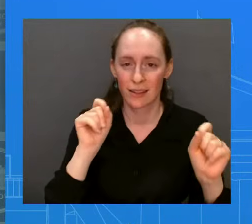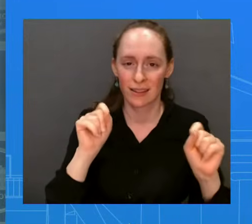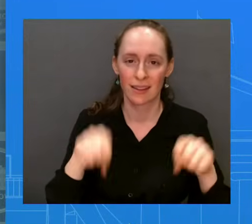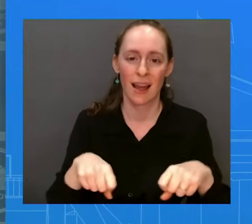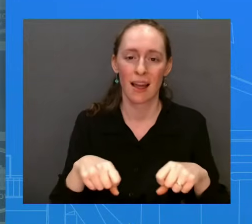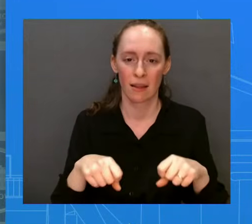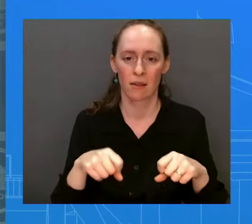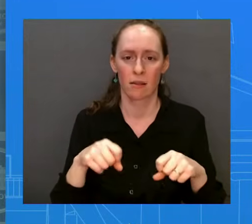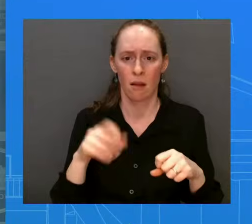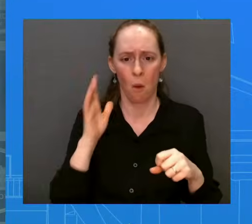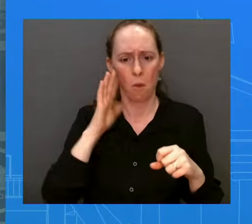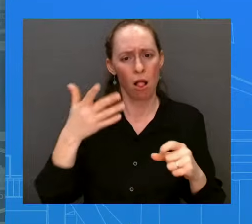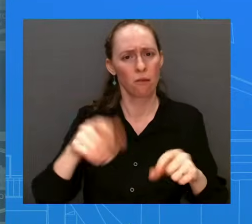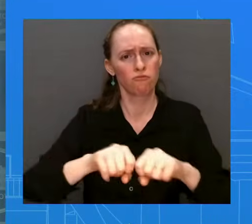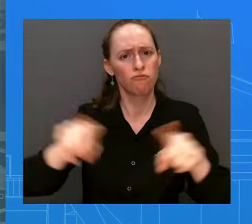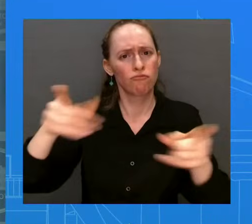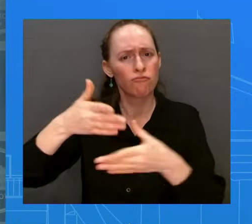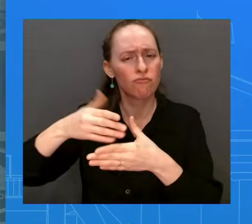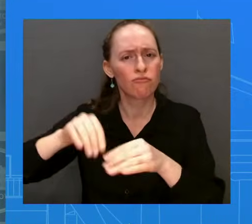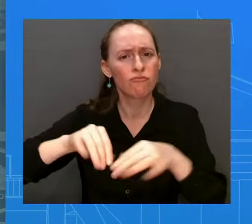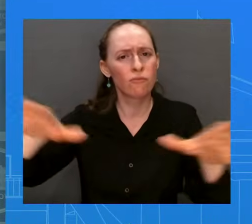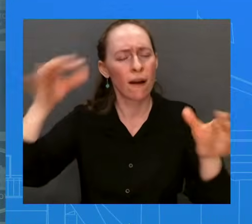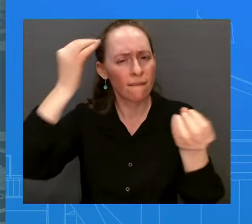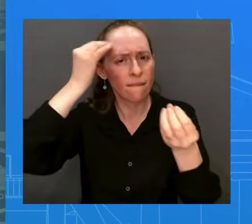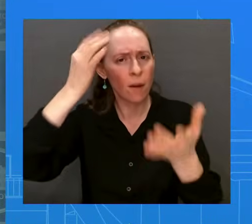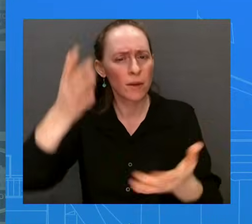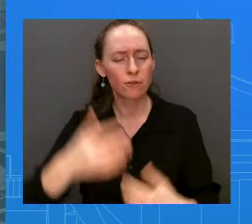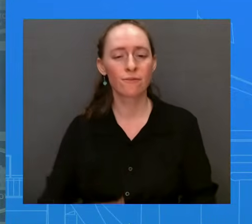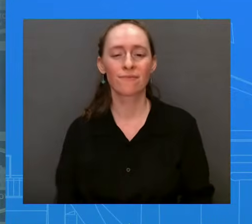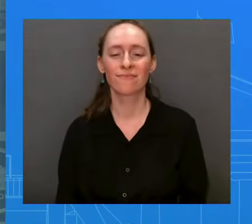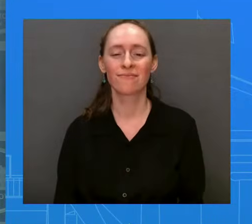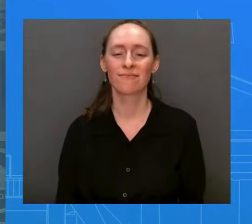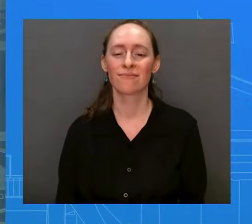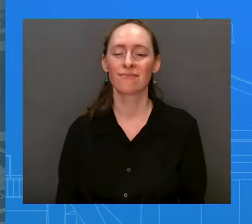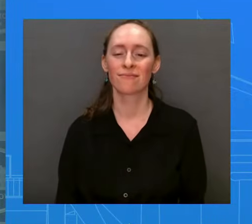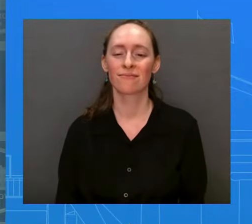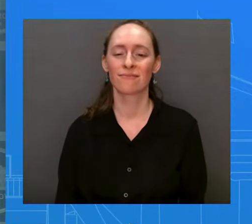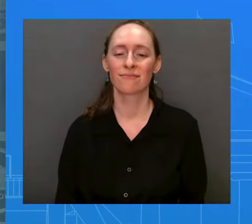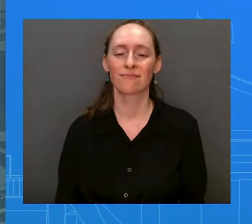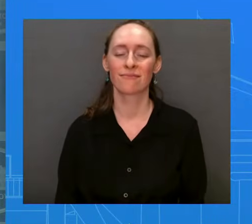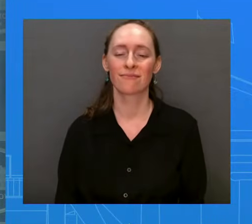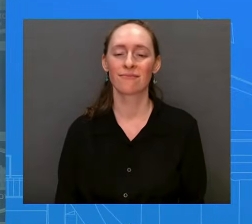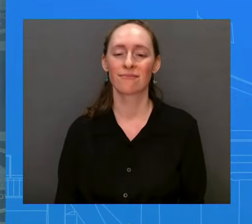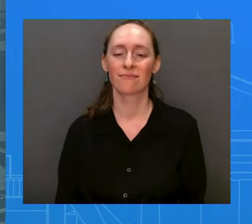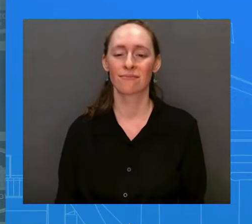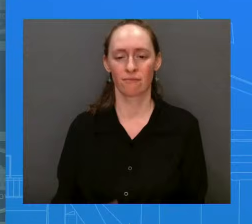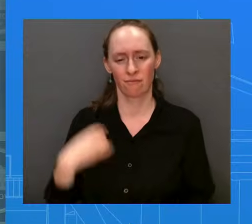we're going to want to make sure that we have had a chance to analyze that imagery for ourselves as much as possible.